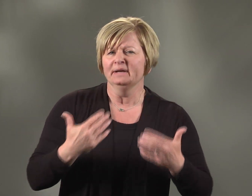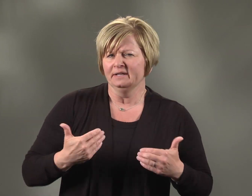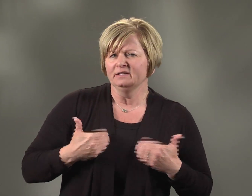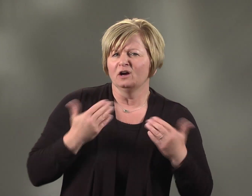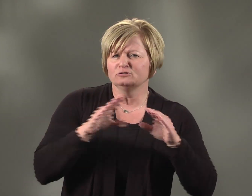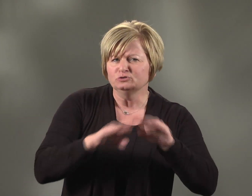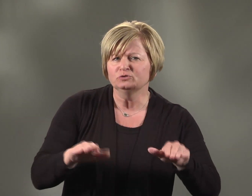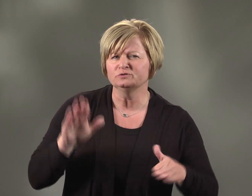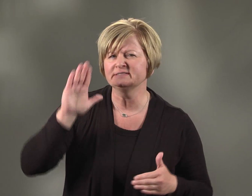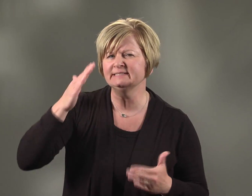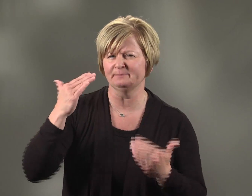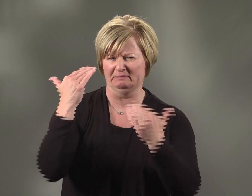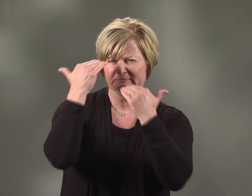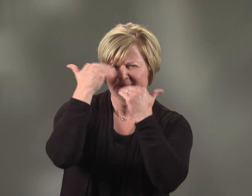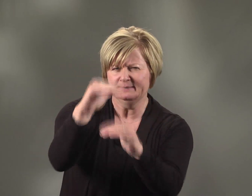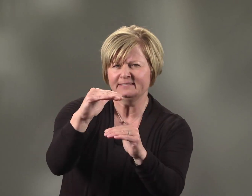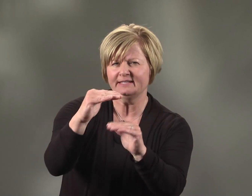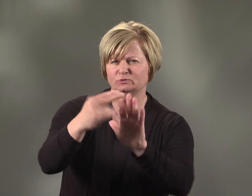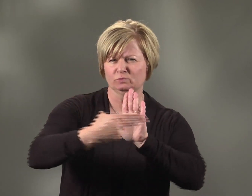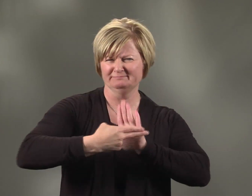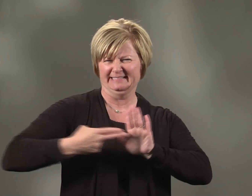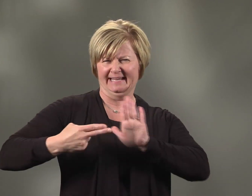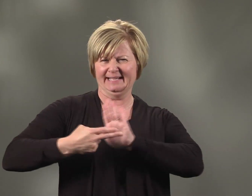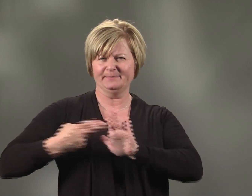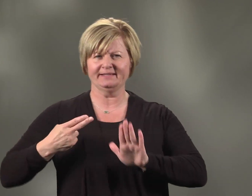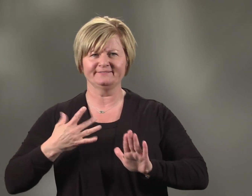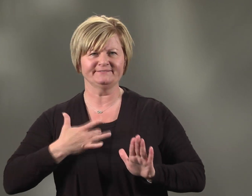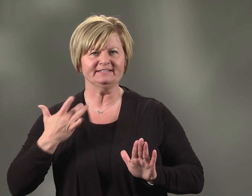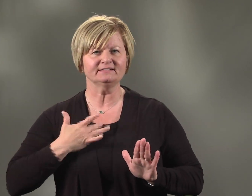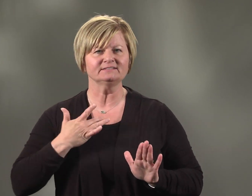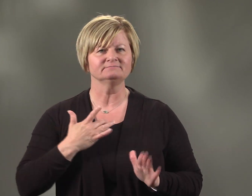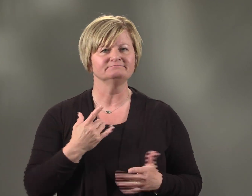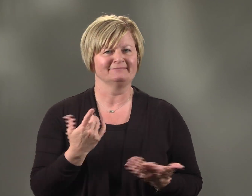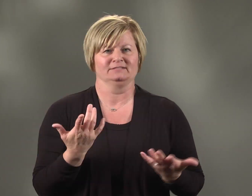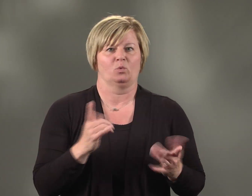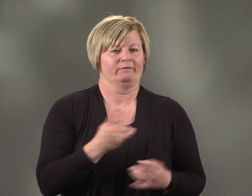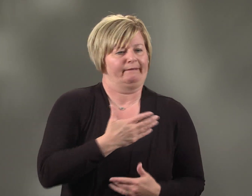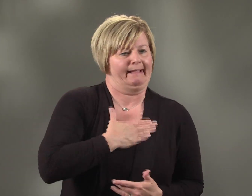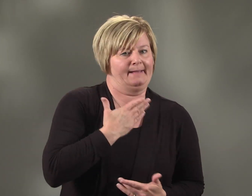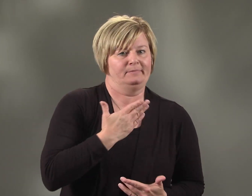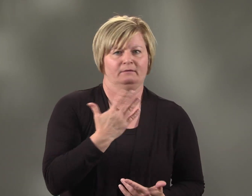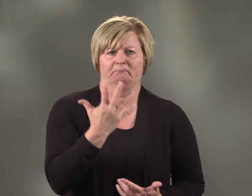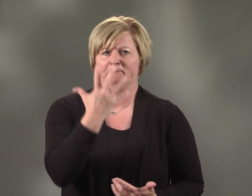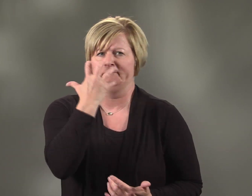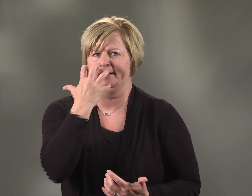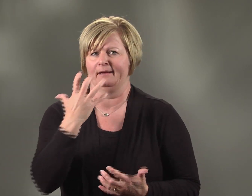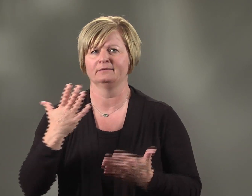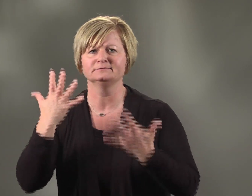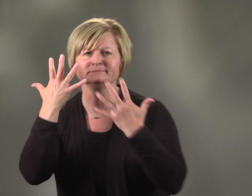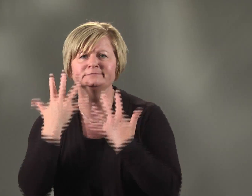Many young children seem limited to naming feelings only as happy, mad